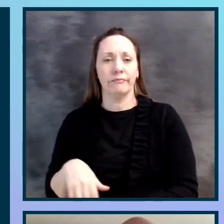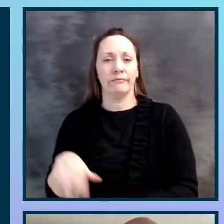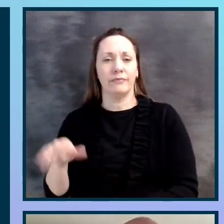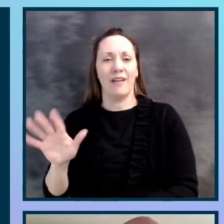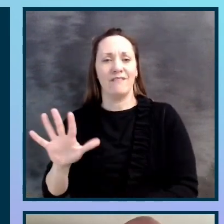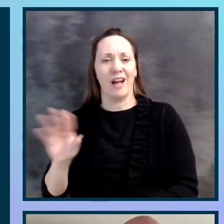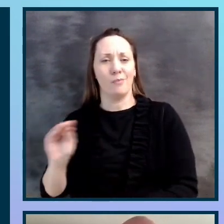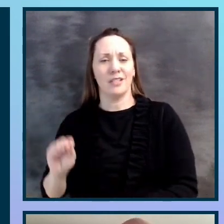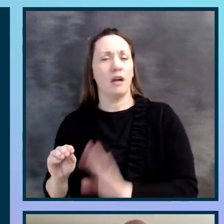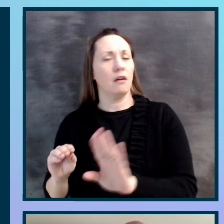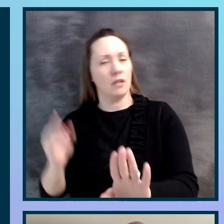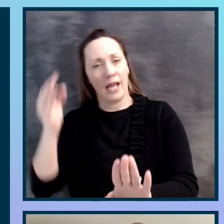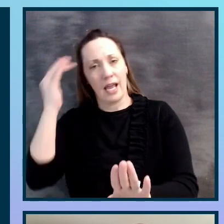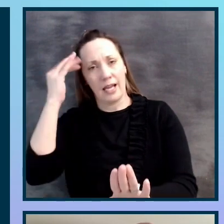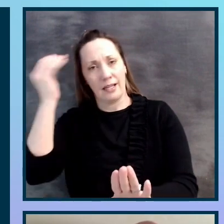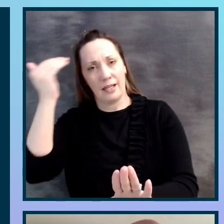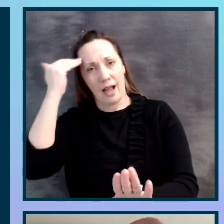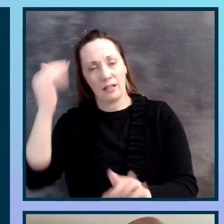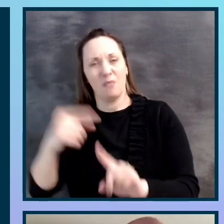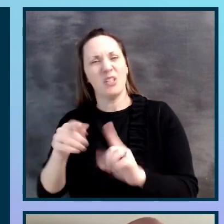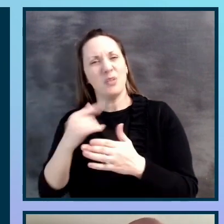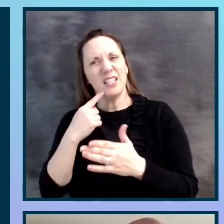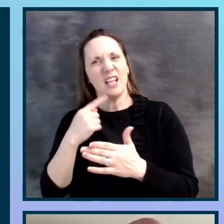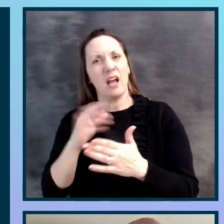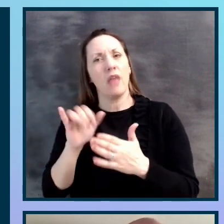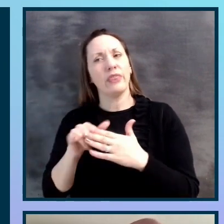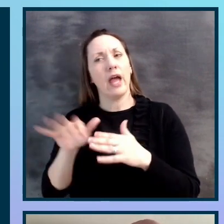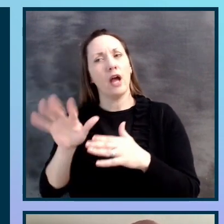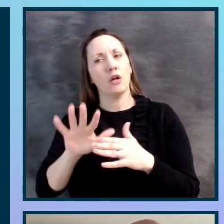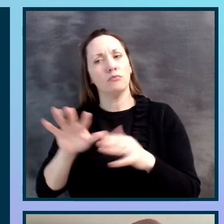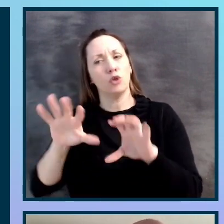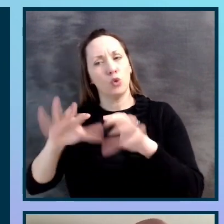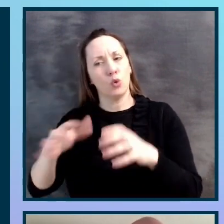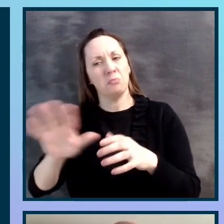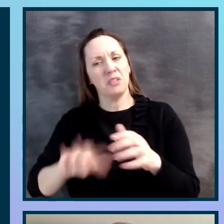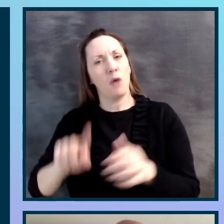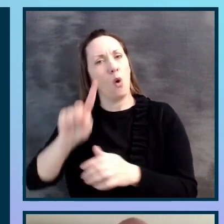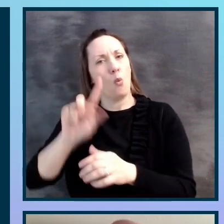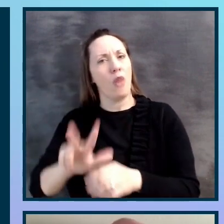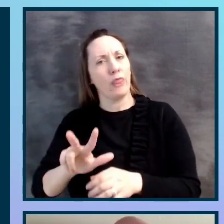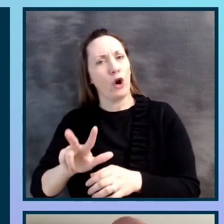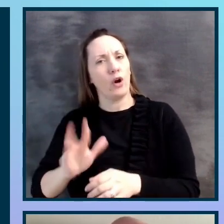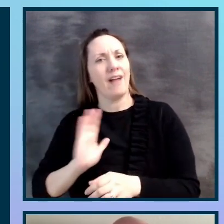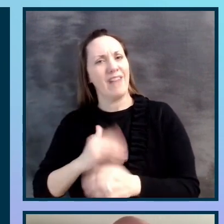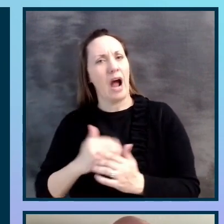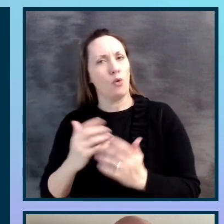You can say, actually, this group is roughly a third of our audience. It's somewhere between 33 and 35%,